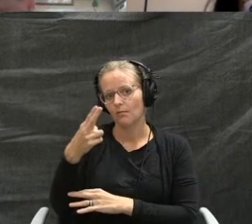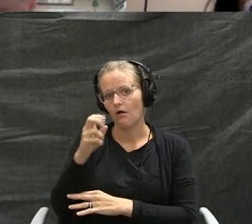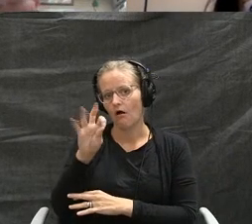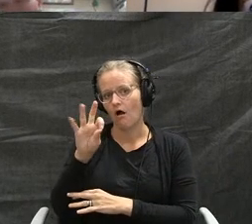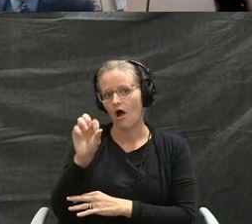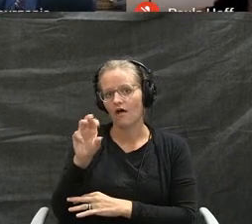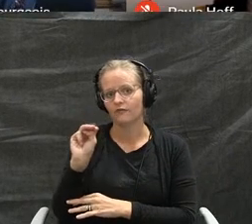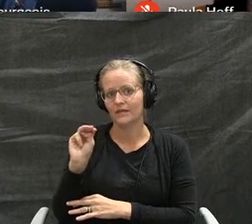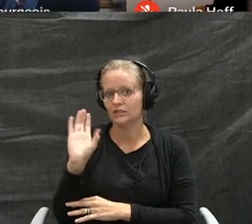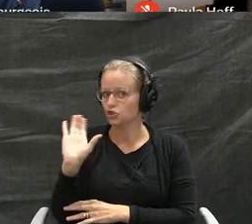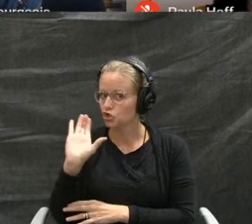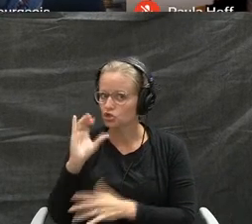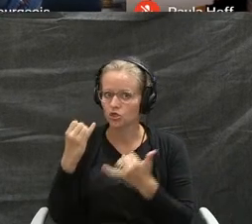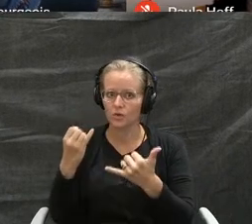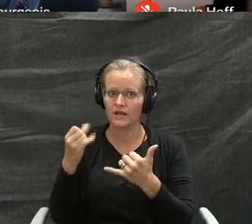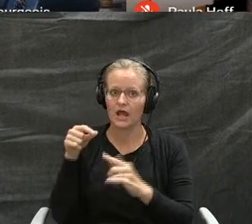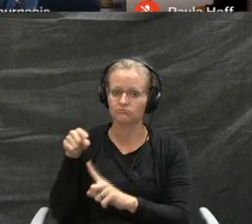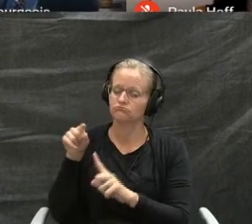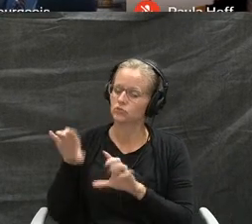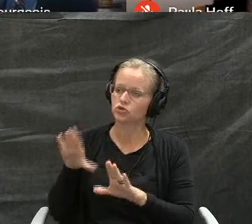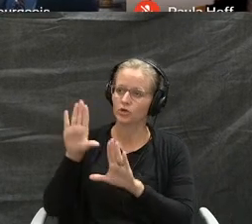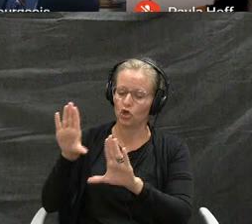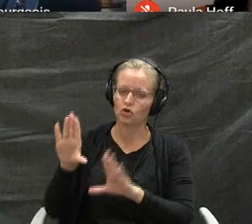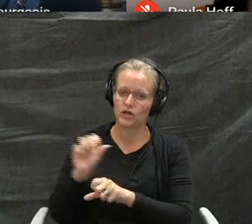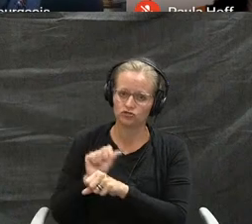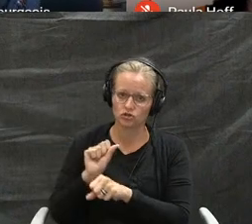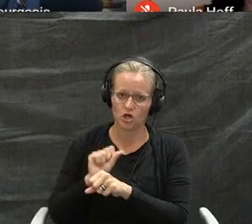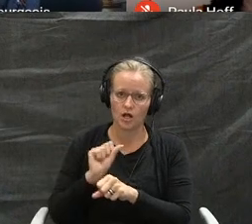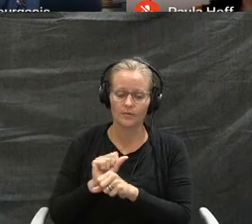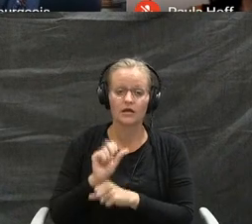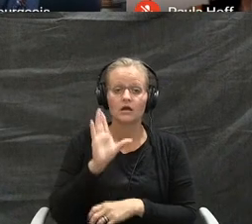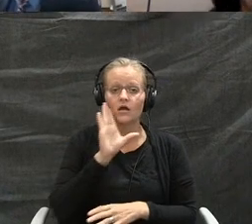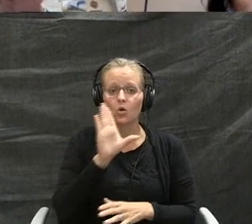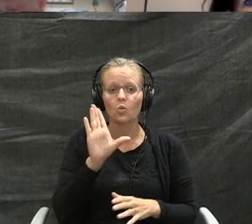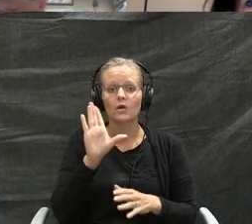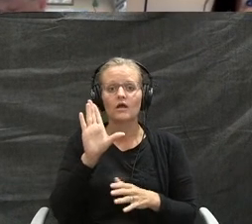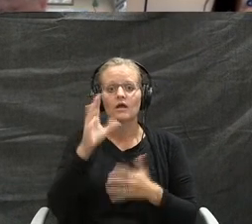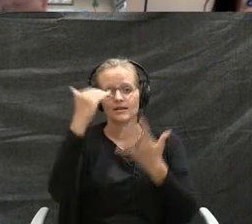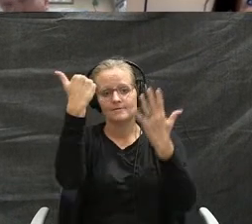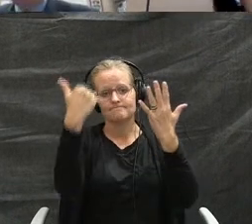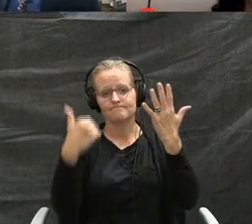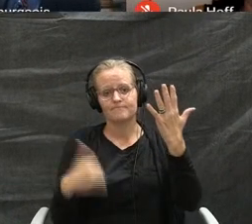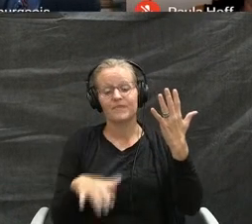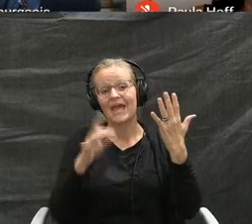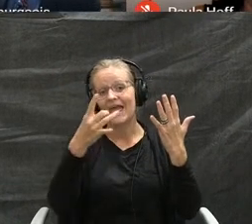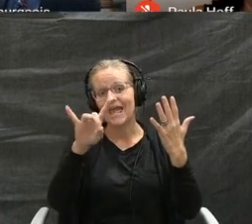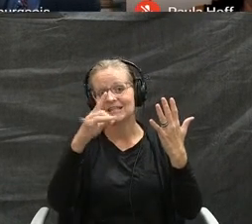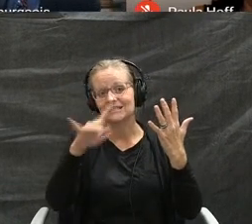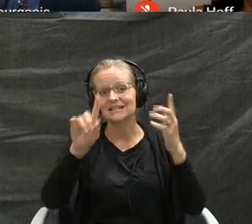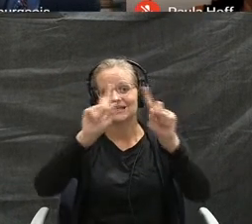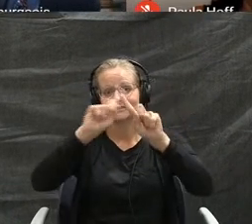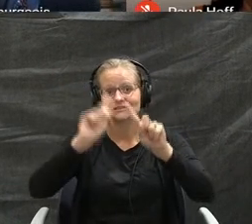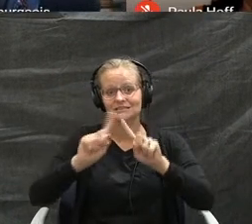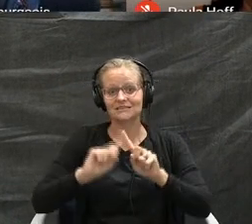that. I'm going to rundown a list of 18 different items that we have in have been ordering and for the most part we have in